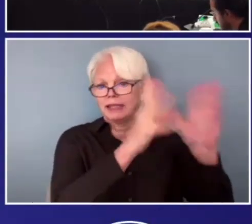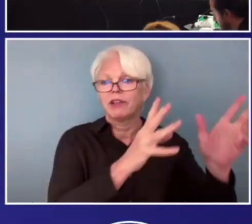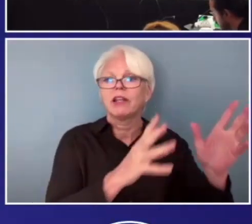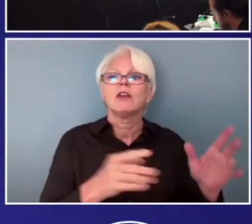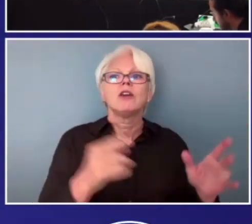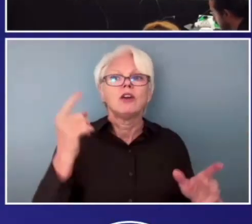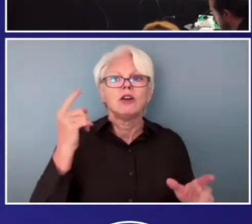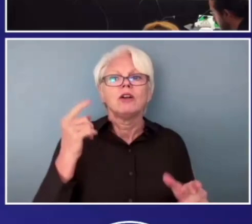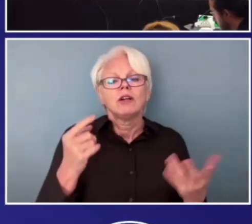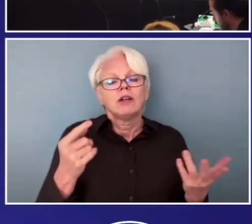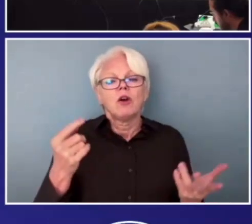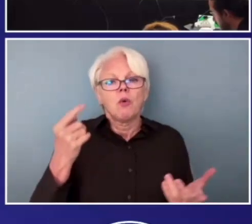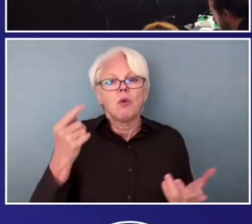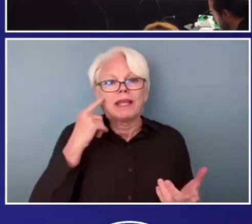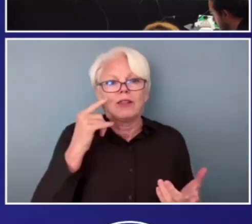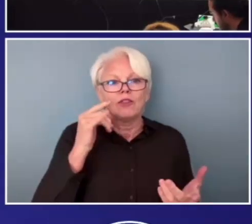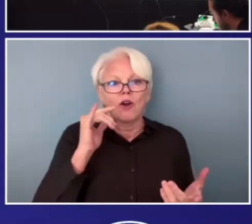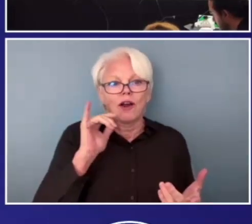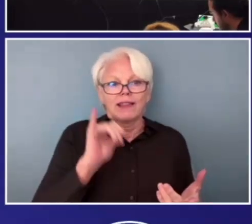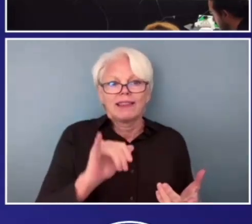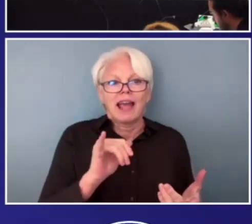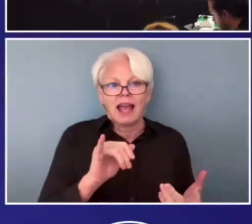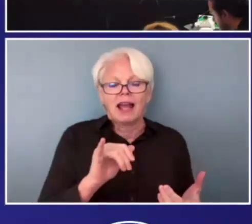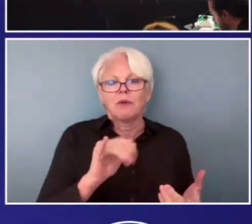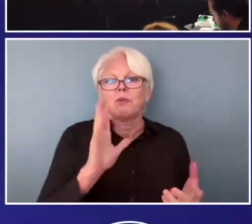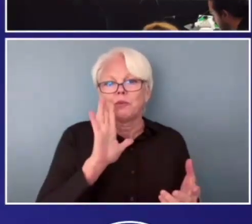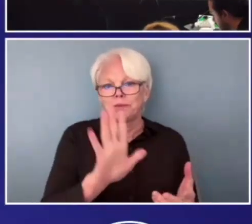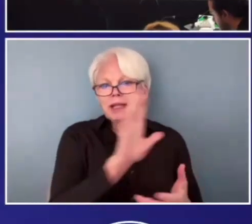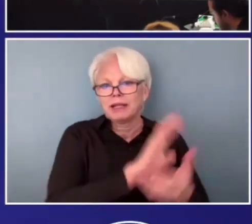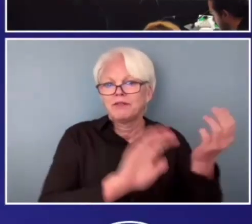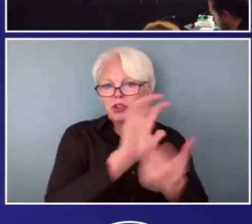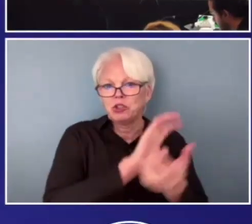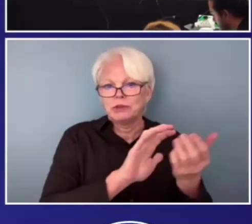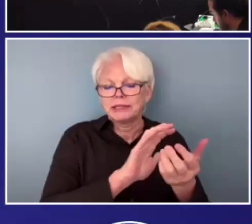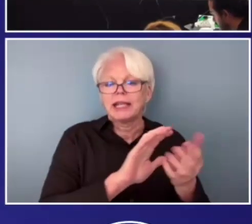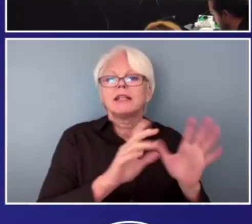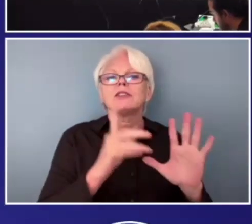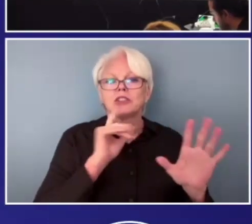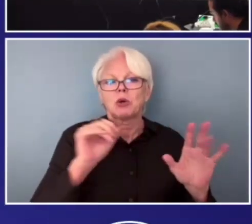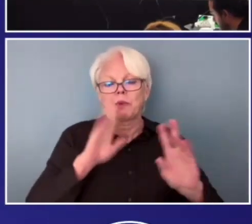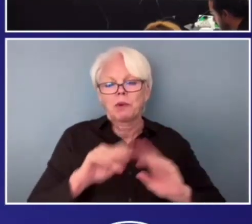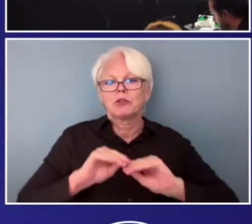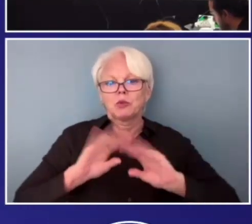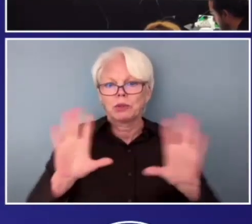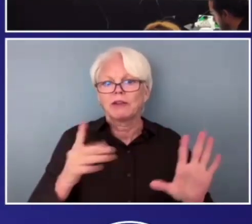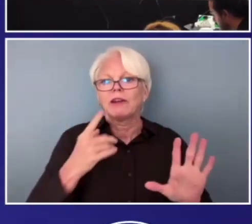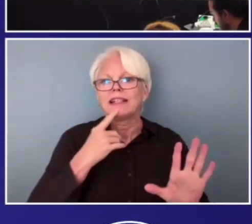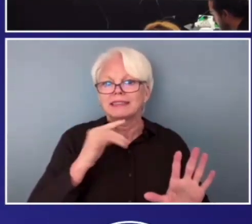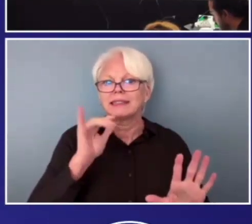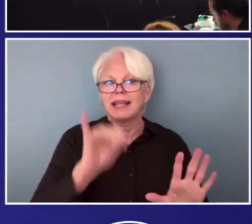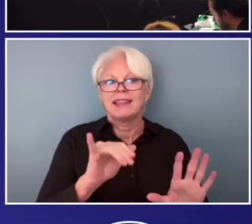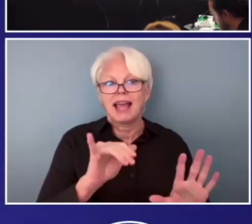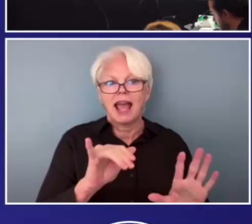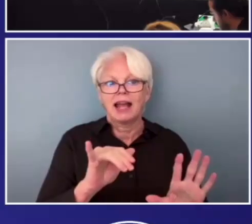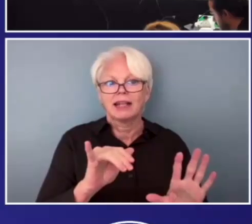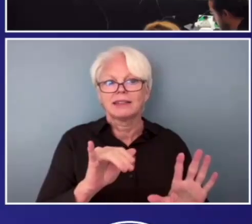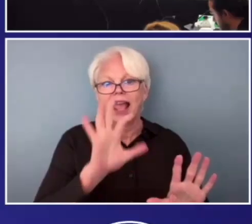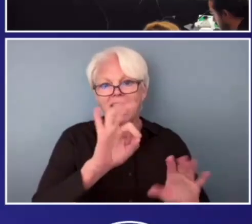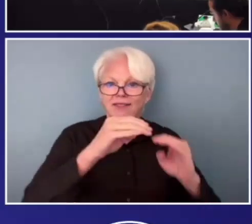confusing having that piece in here. And so we wanted to clarify and say that stuff is not -- we're not touching that at